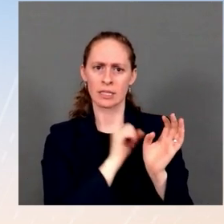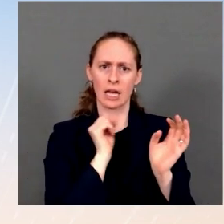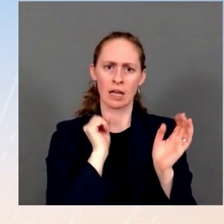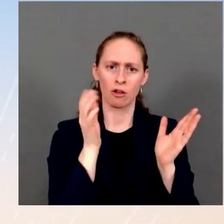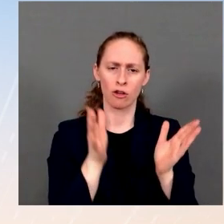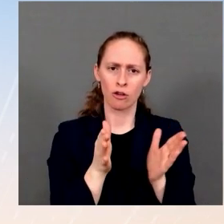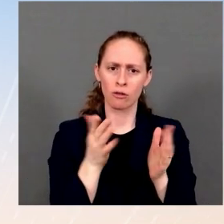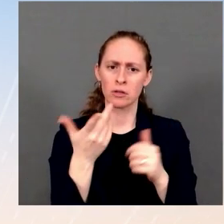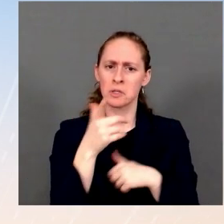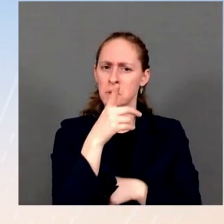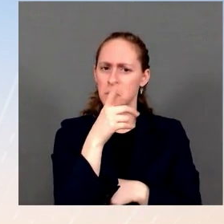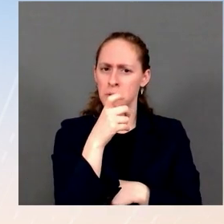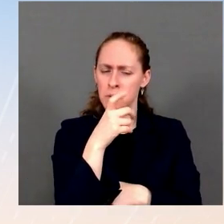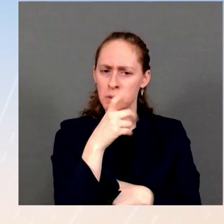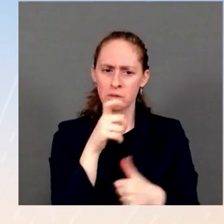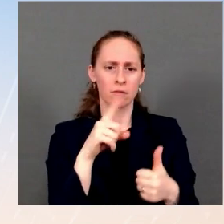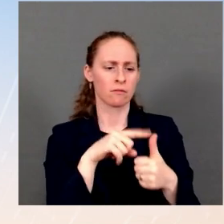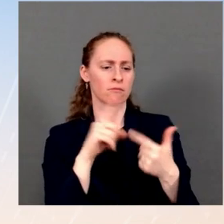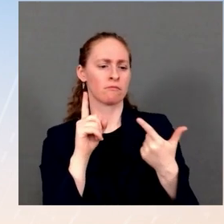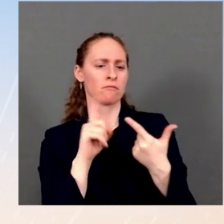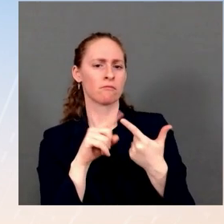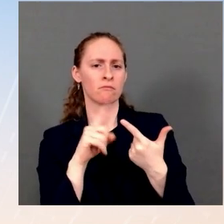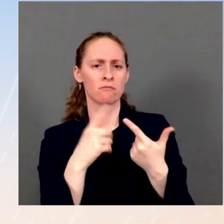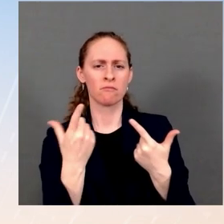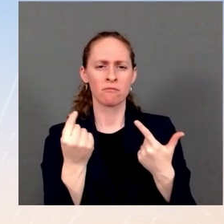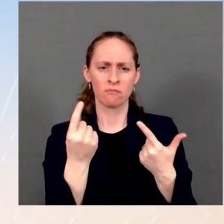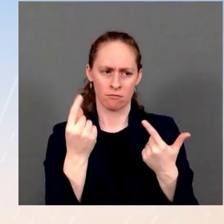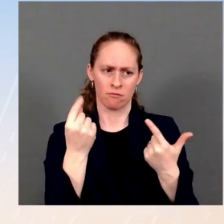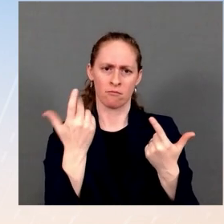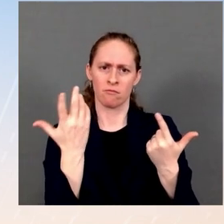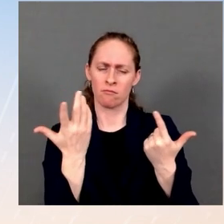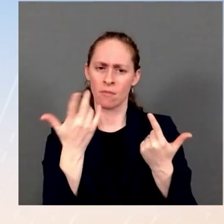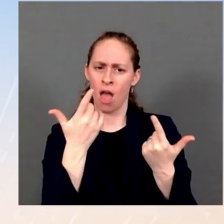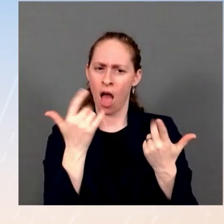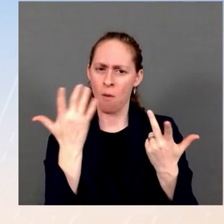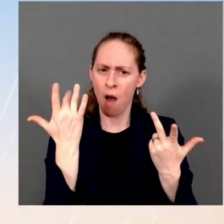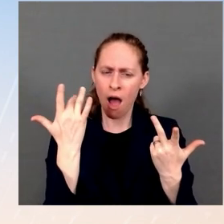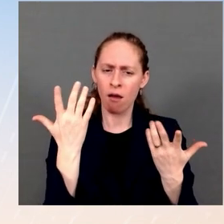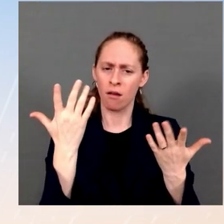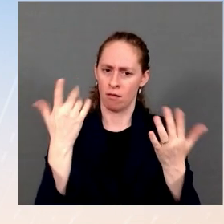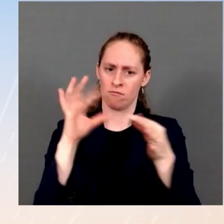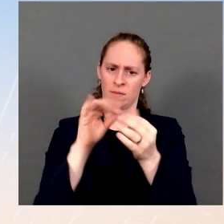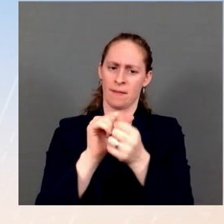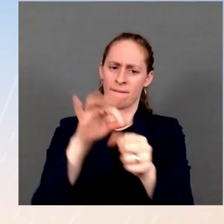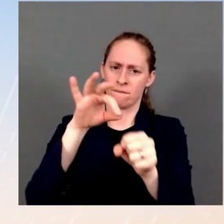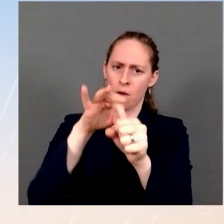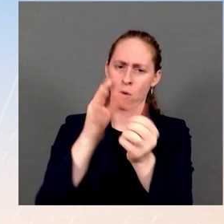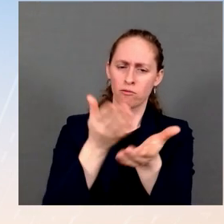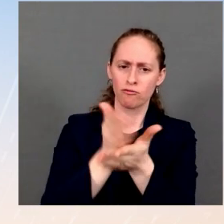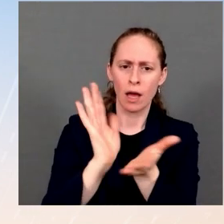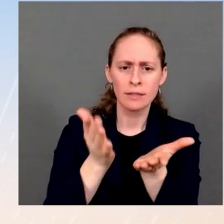or the senators? Ms. Jean-Pierre: So, today, the President, as you just mentioned, Darlene, and the Vice President met virtually with Democratic senators